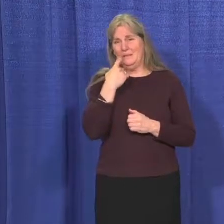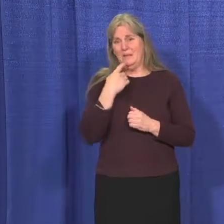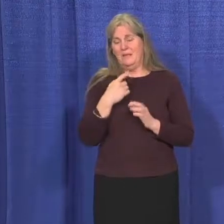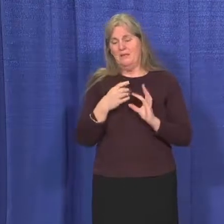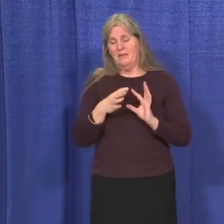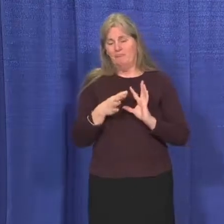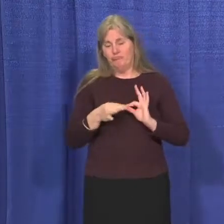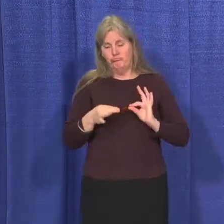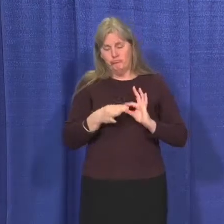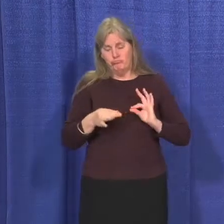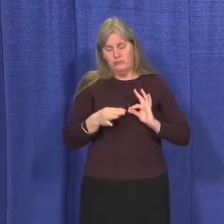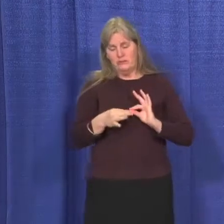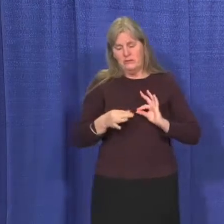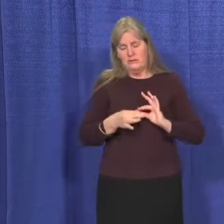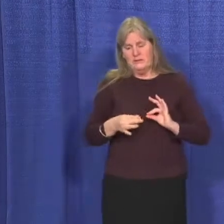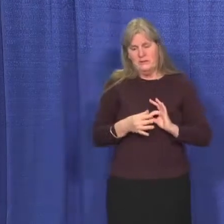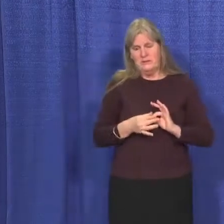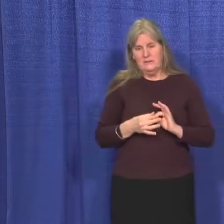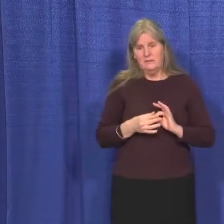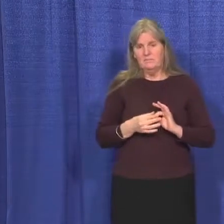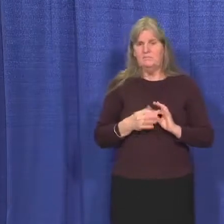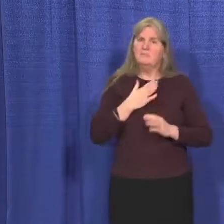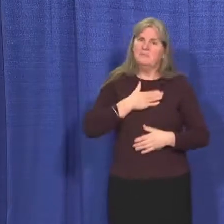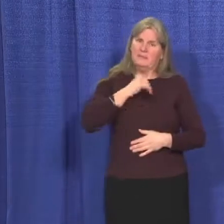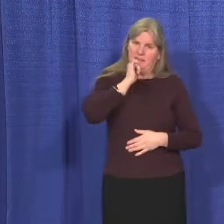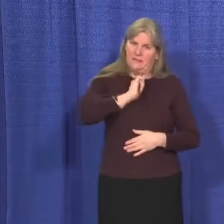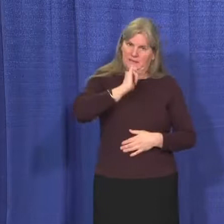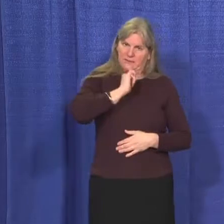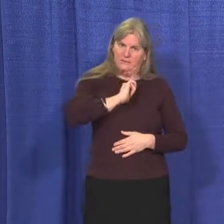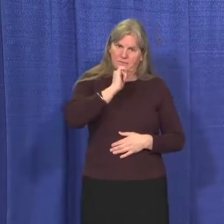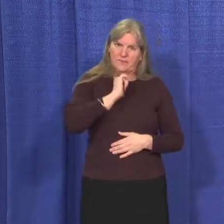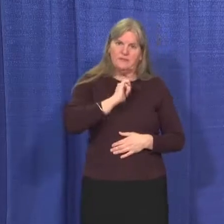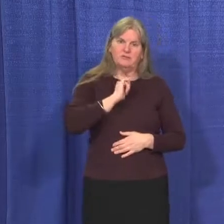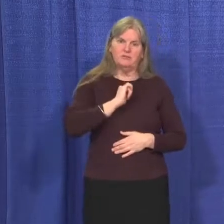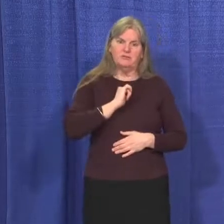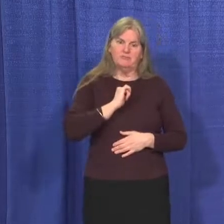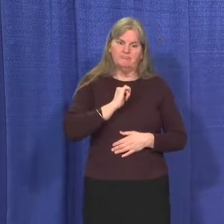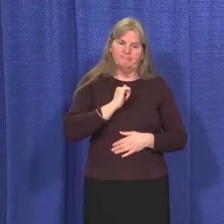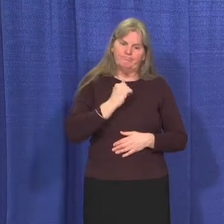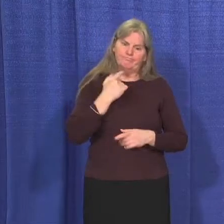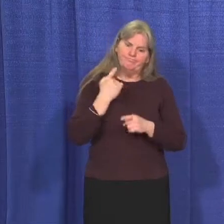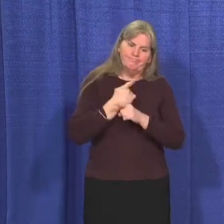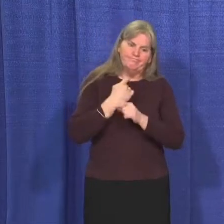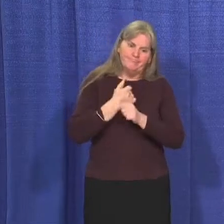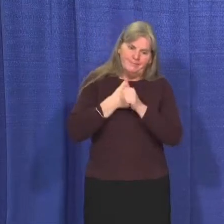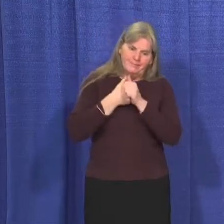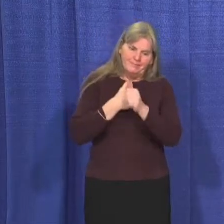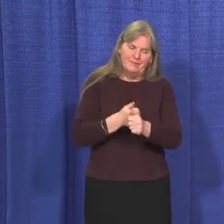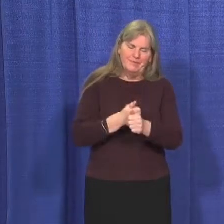I made, to hang in there and to stick with us.